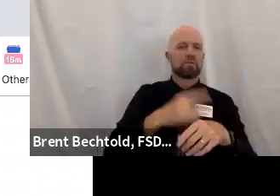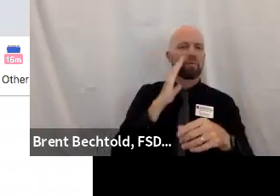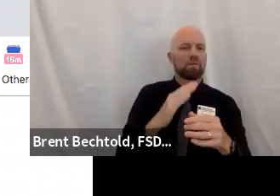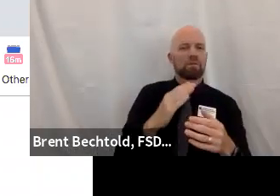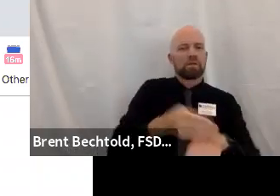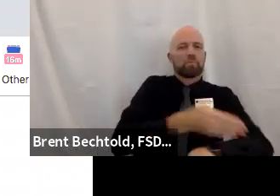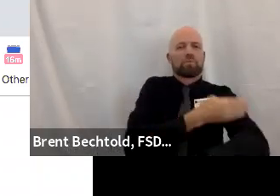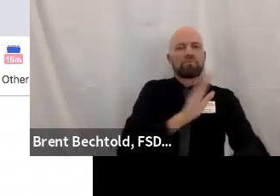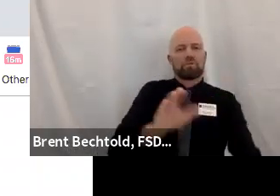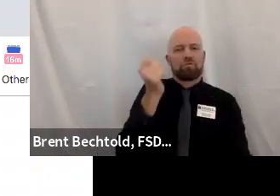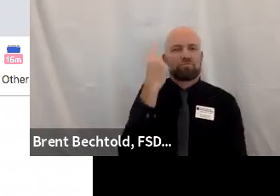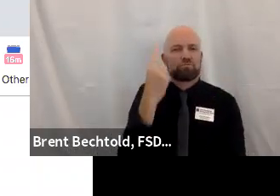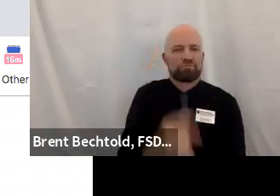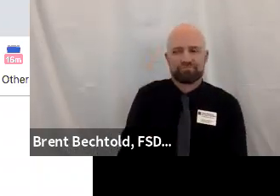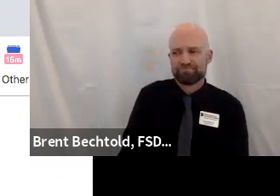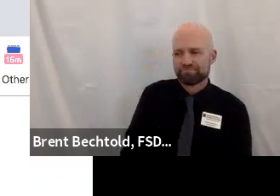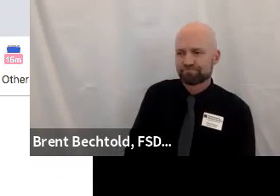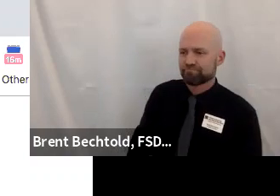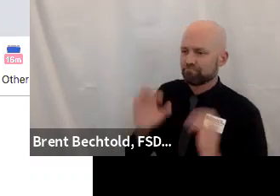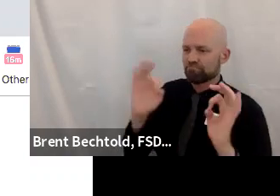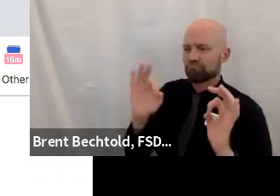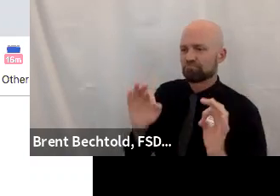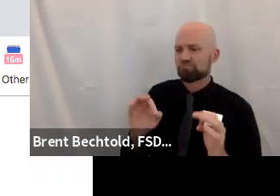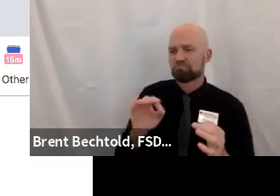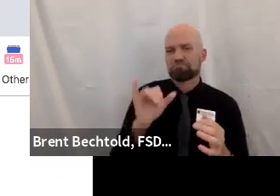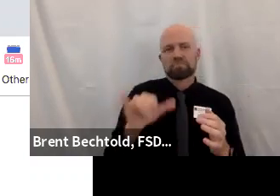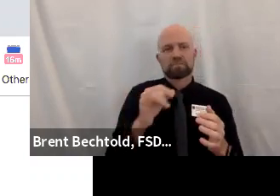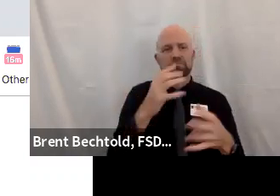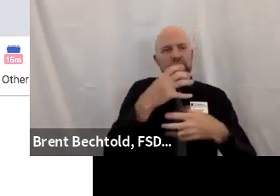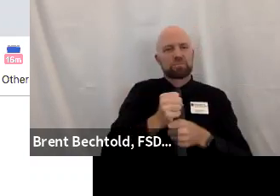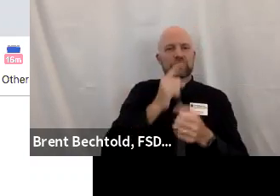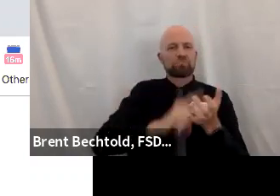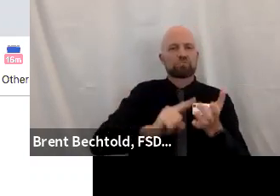going up from there. So many times that will help to improve their comprehension.